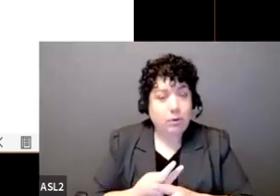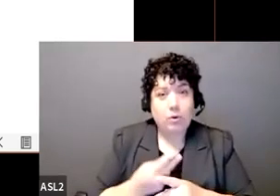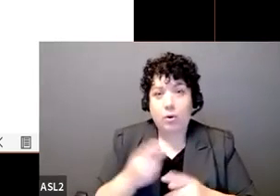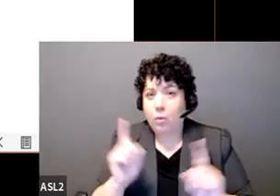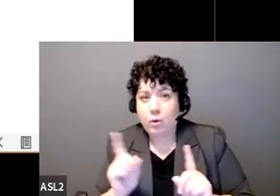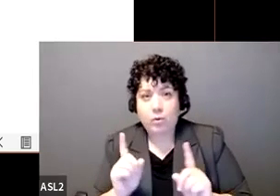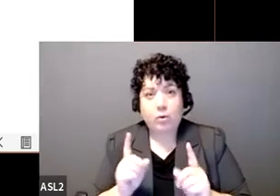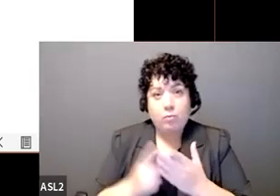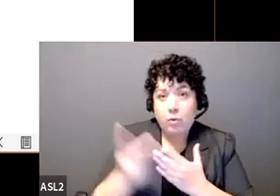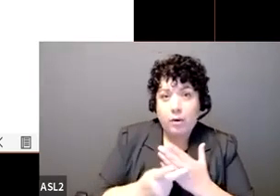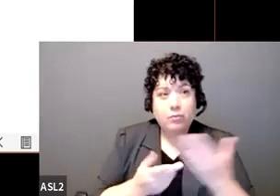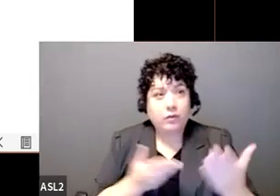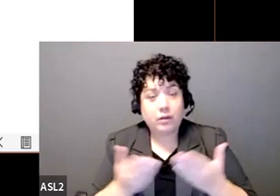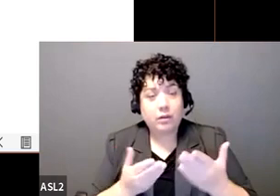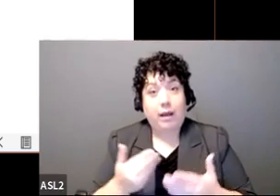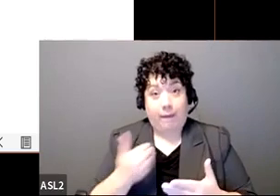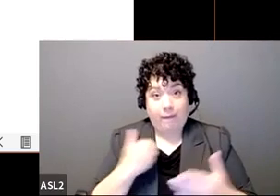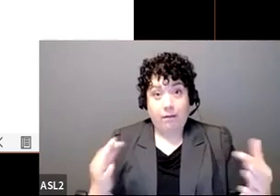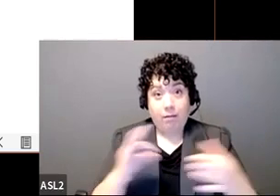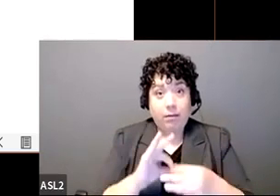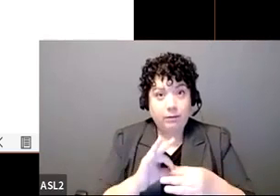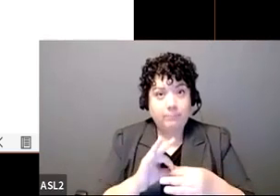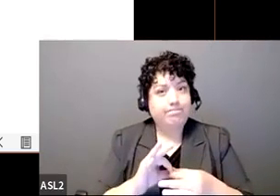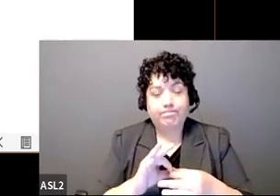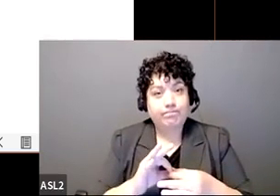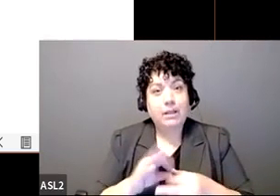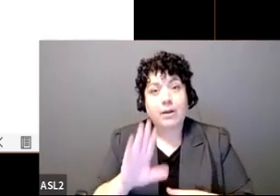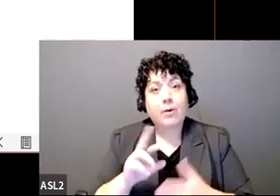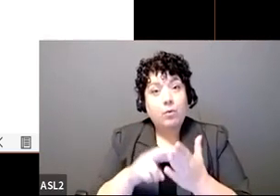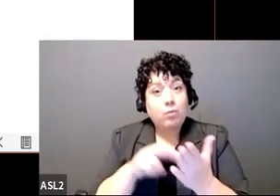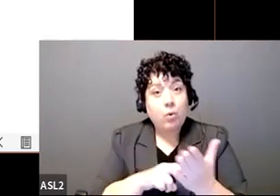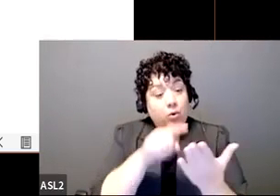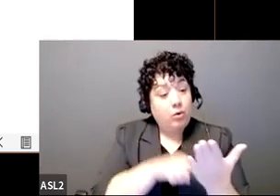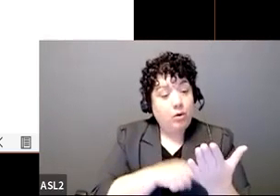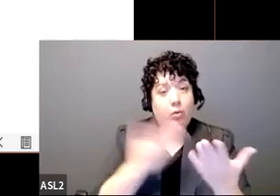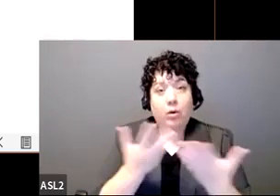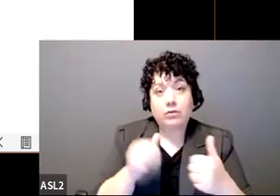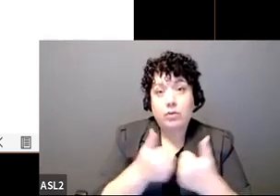programs the challenges reported by the reports include applicants generally being on their own